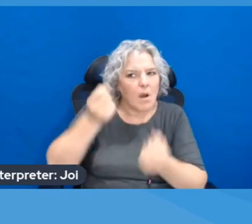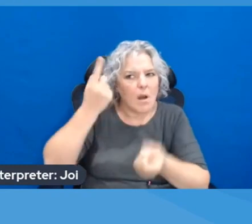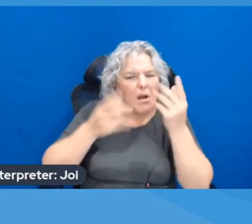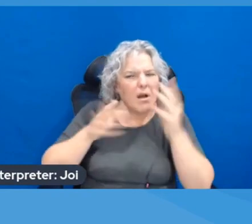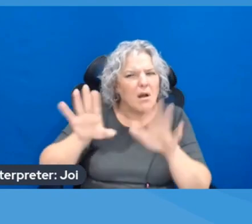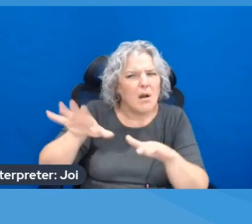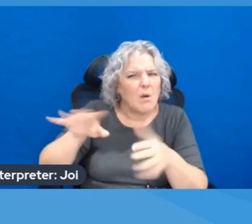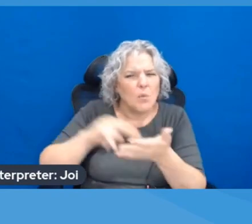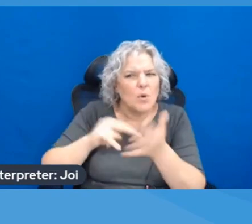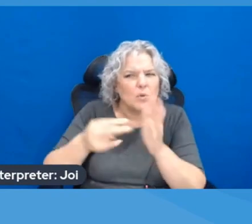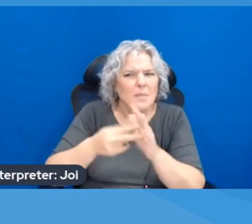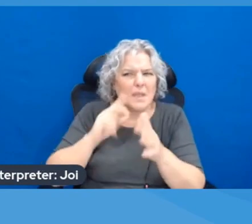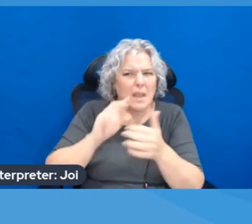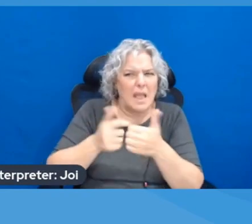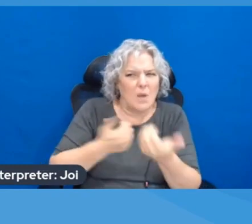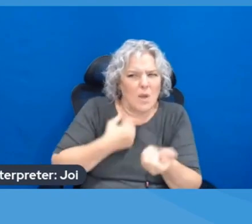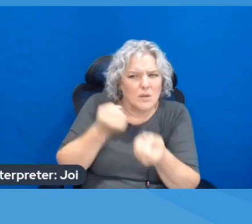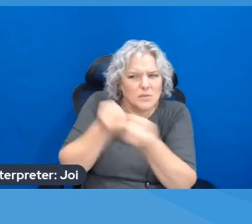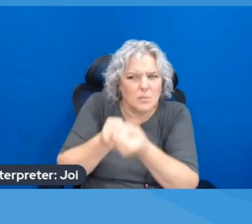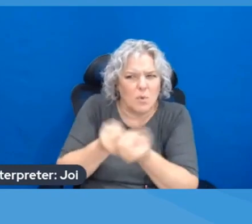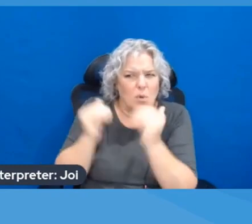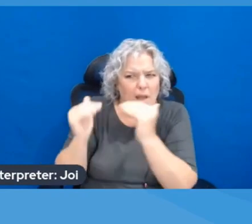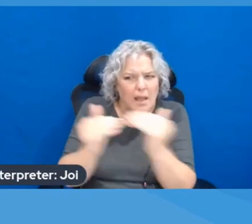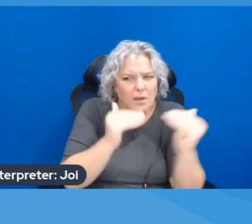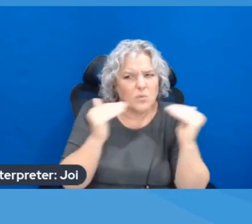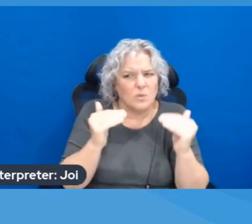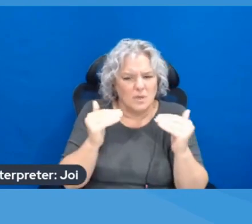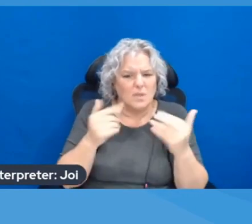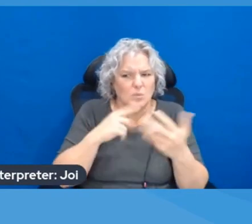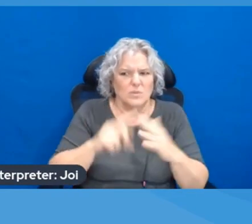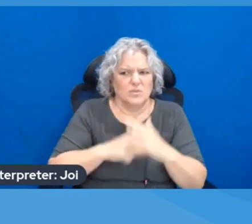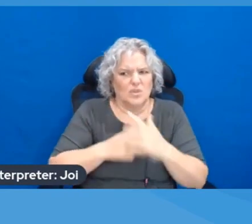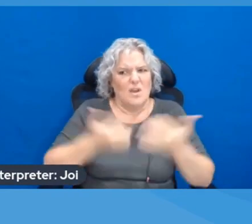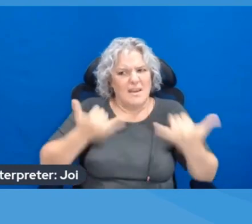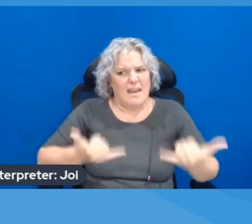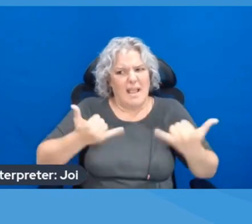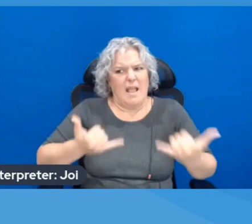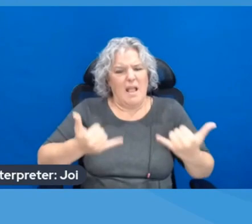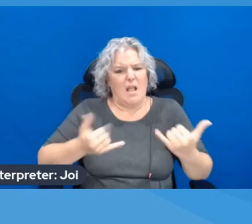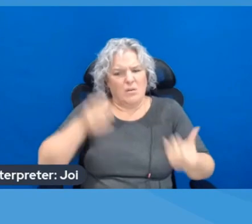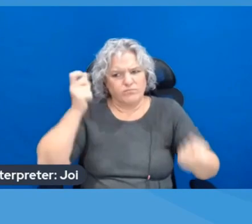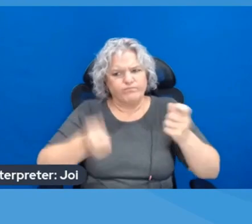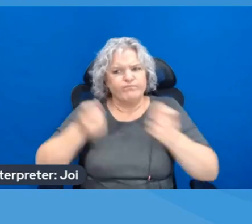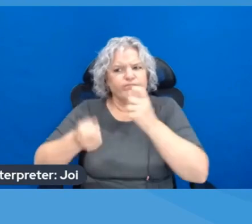how they can support and promote equity, so they can take action now to make changes within their classrooms